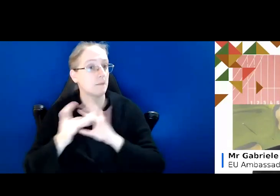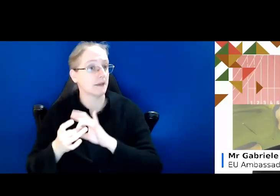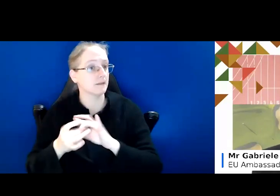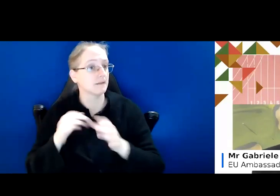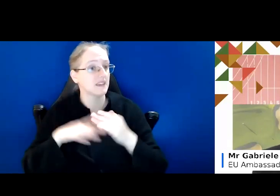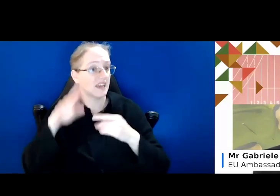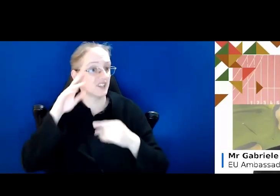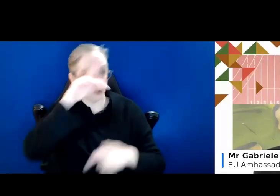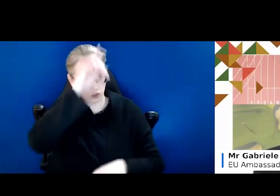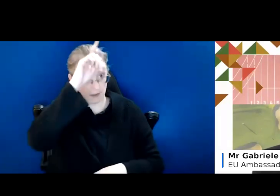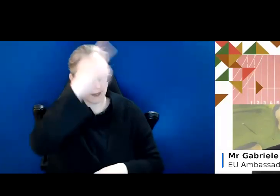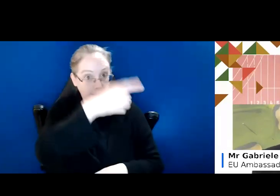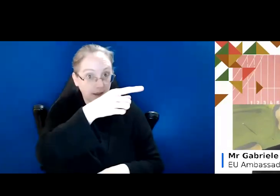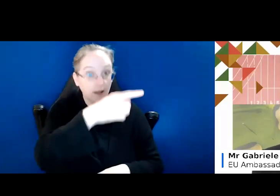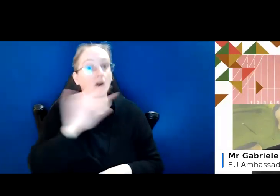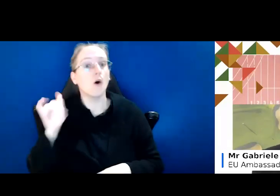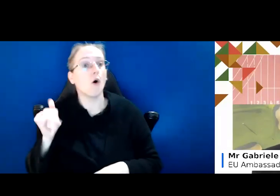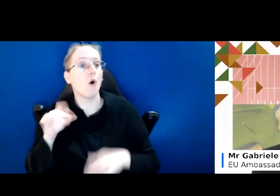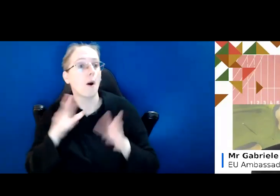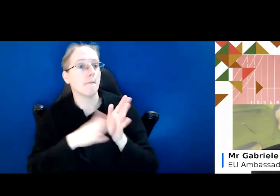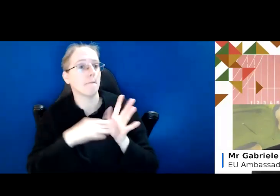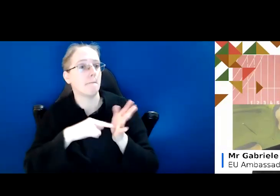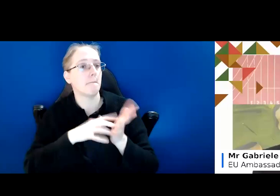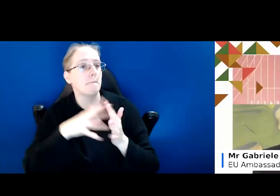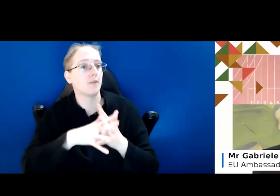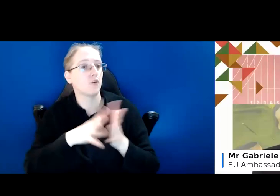And he came out ahead of the 2008 Olympics.